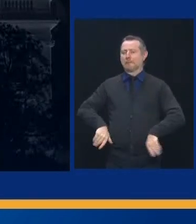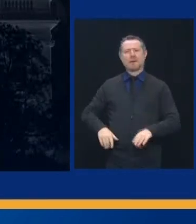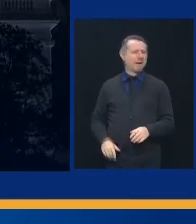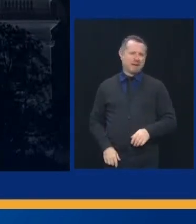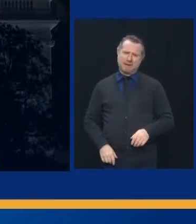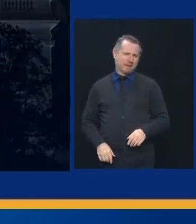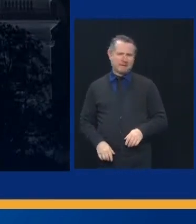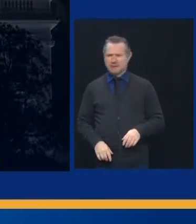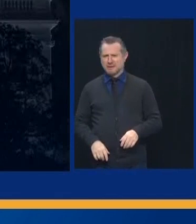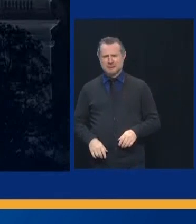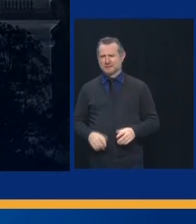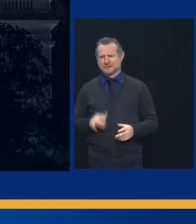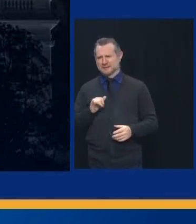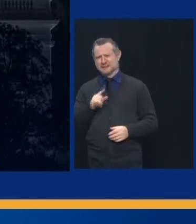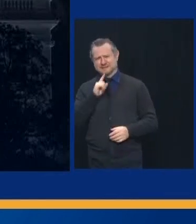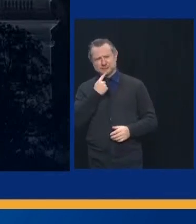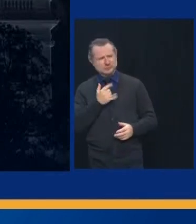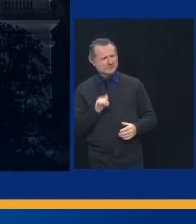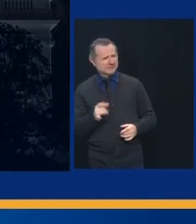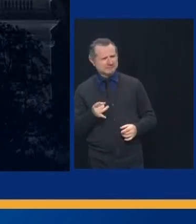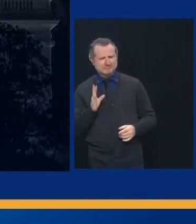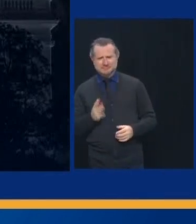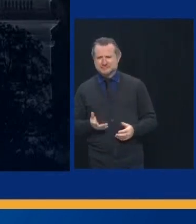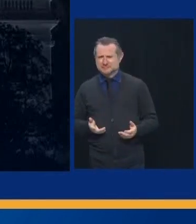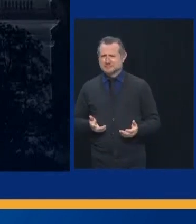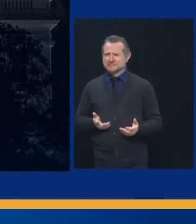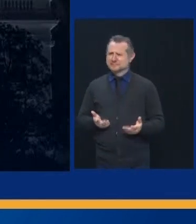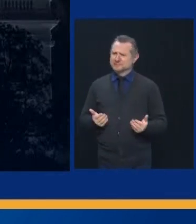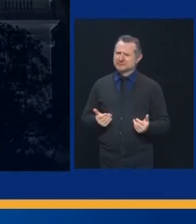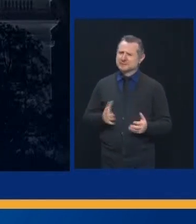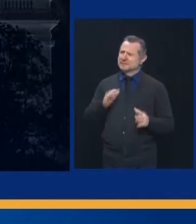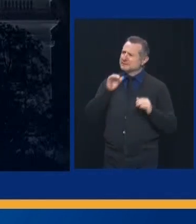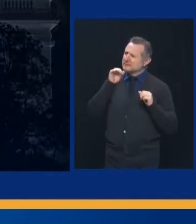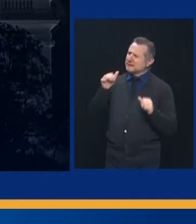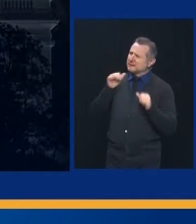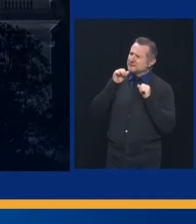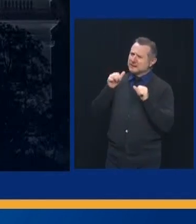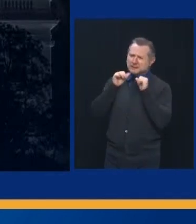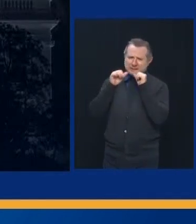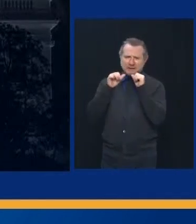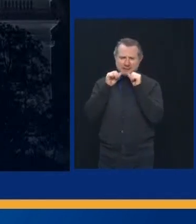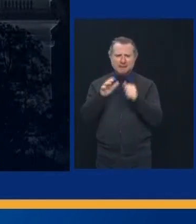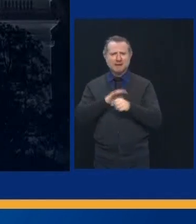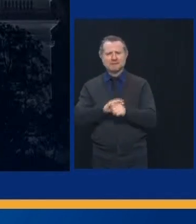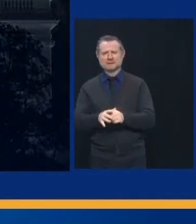AND FEEL LIKE THERE'S NOTHING GOING ON. Ñ3<2